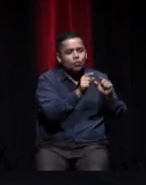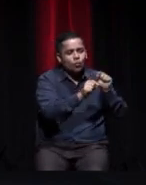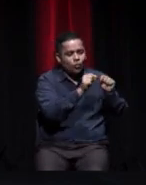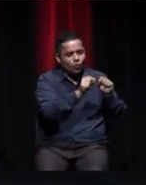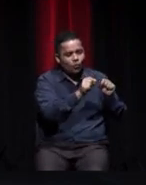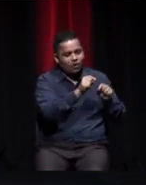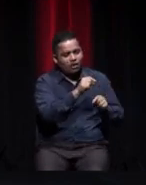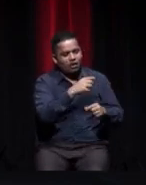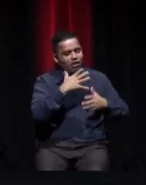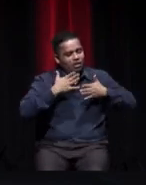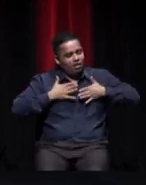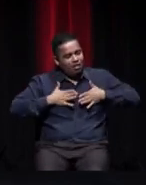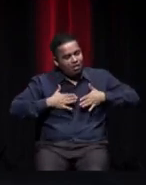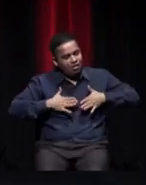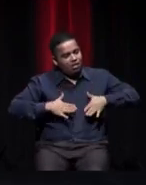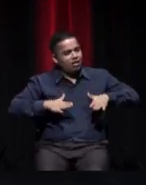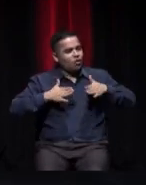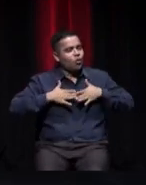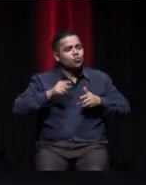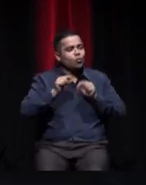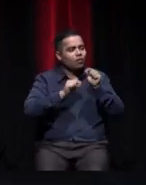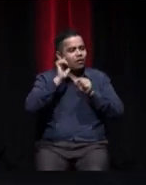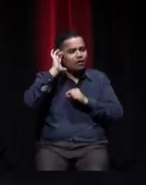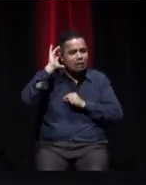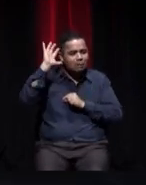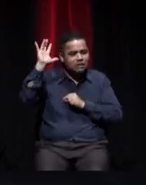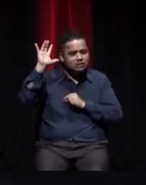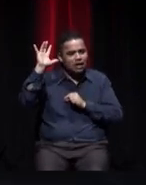It's an imaginary enjoyment, or in the imaginary